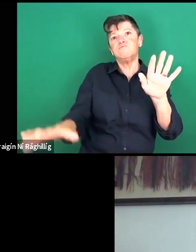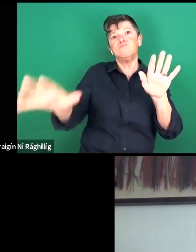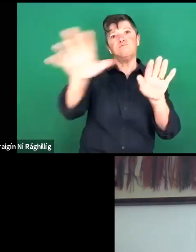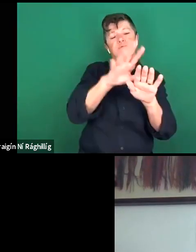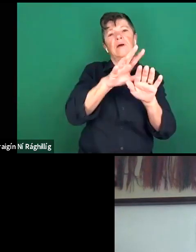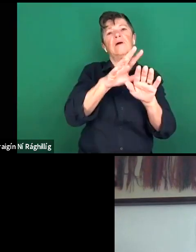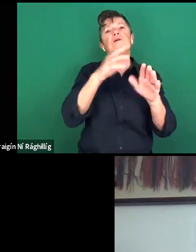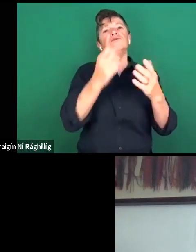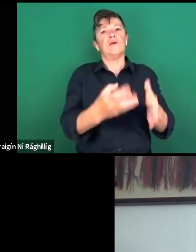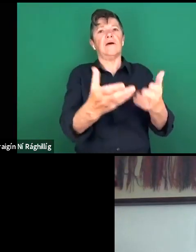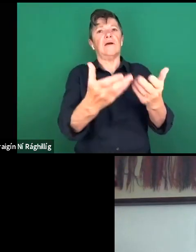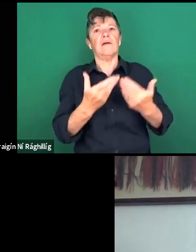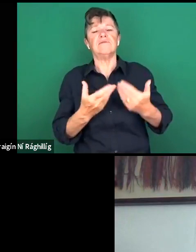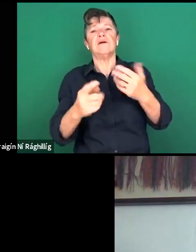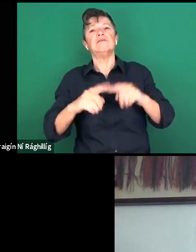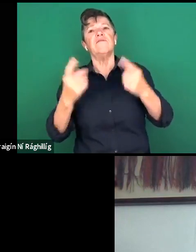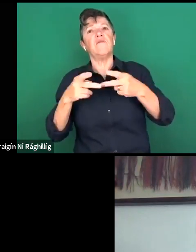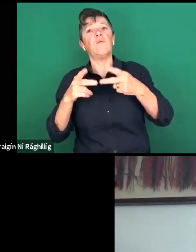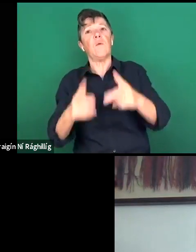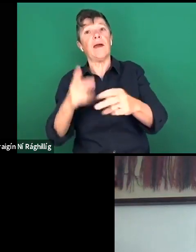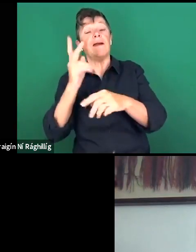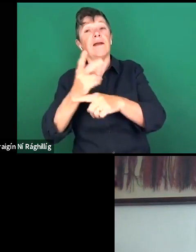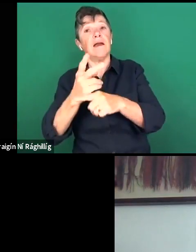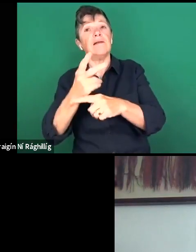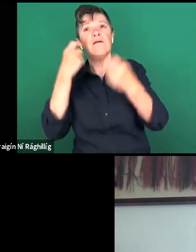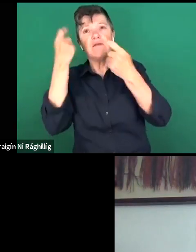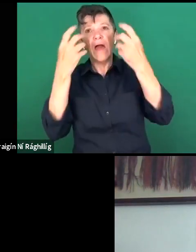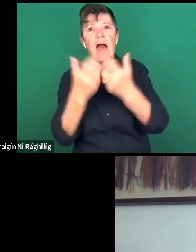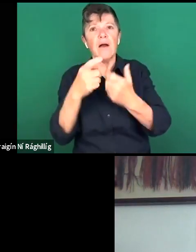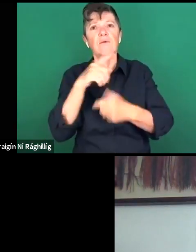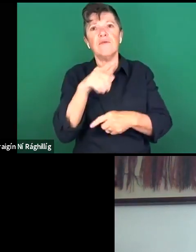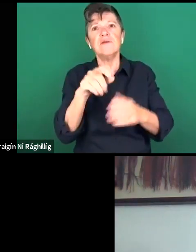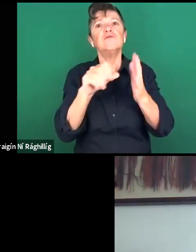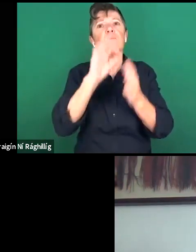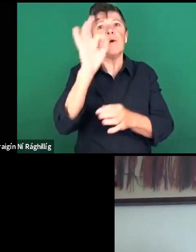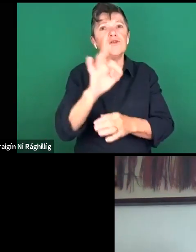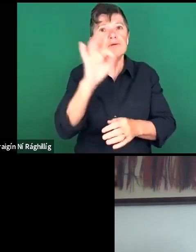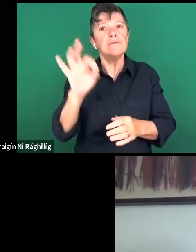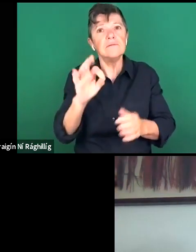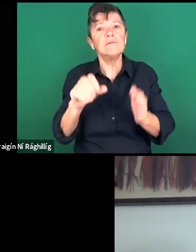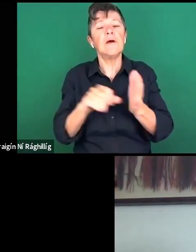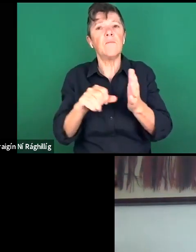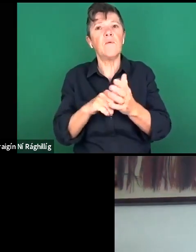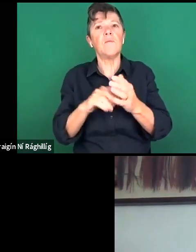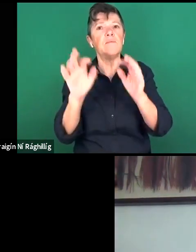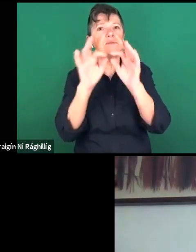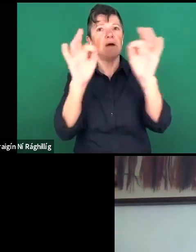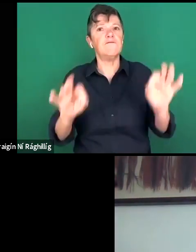the problems that they enStan ciate . CHAIR: A student at